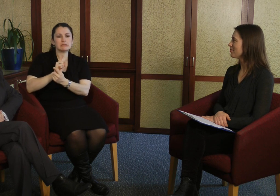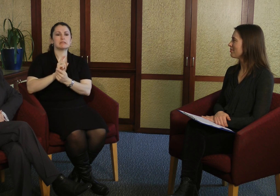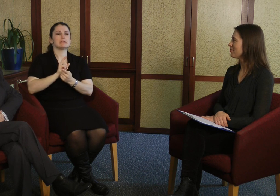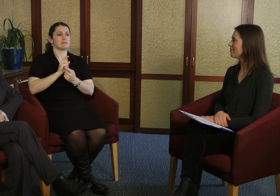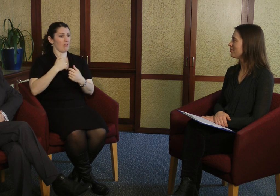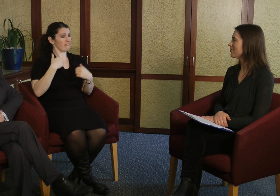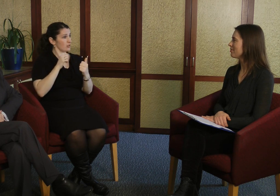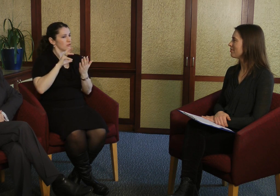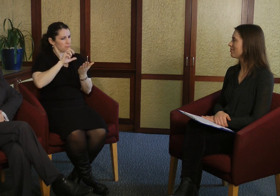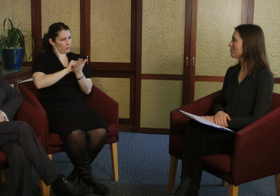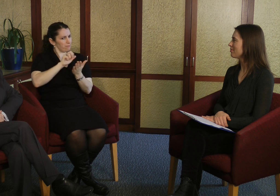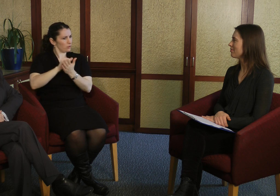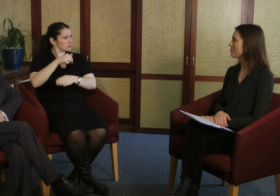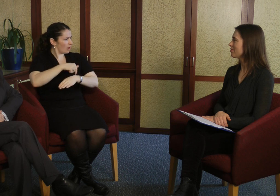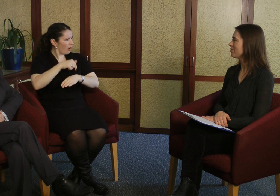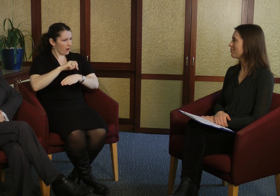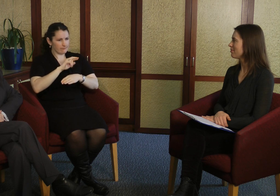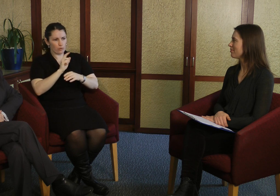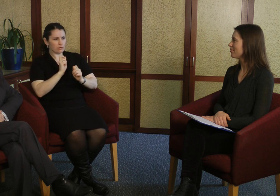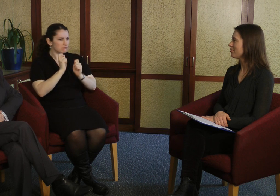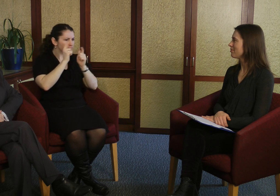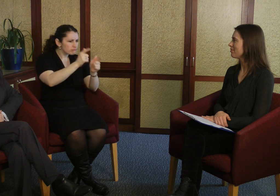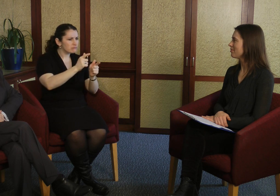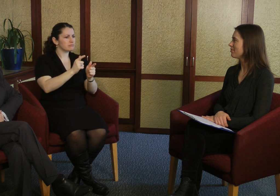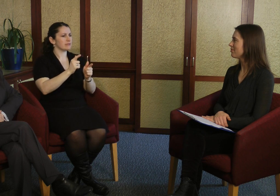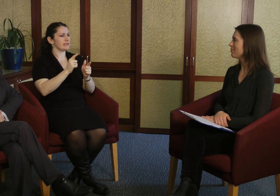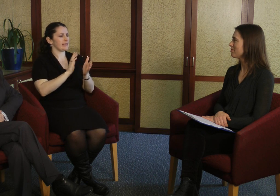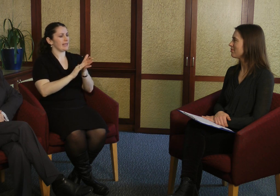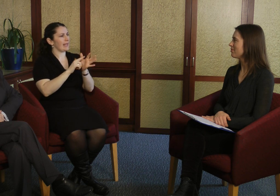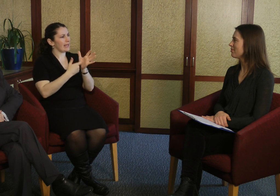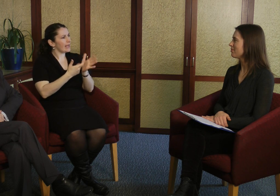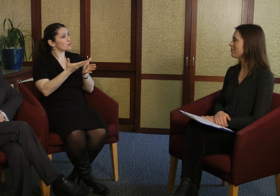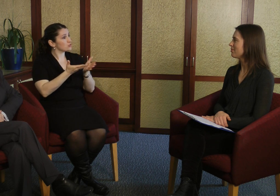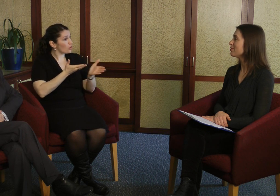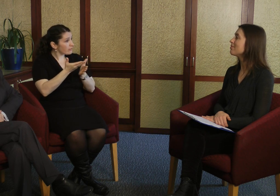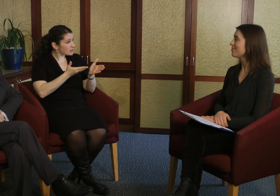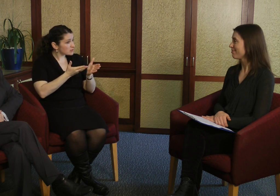to go out and meet with people at the hearservice sites at Box Hill and Oakleigh. I went to